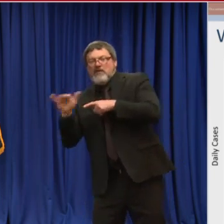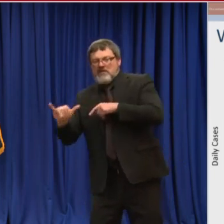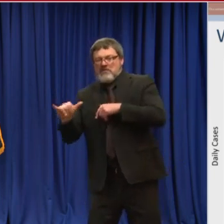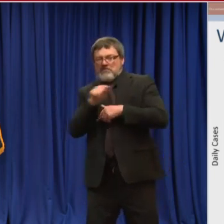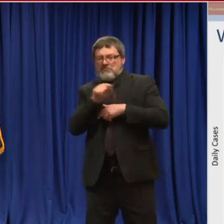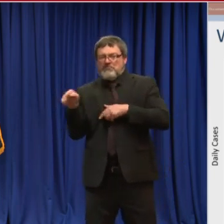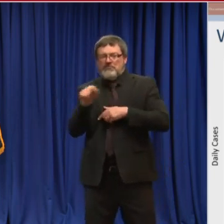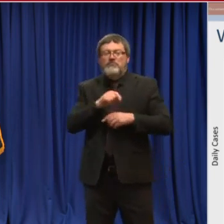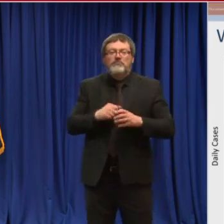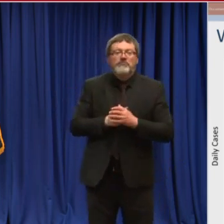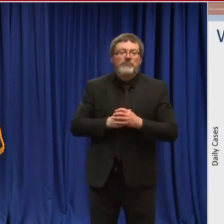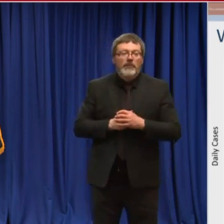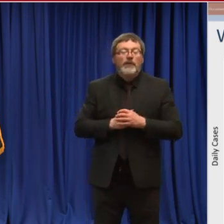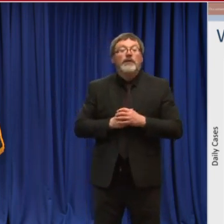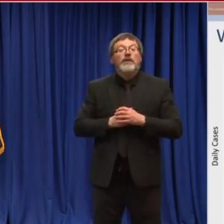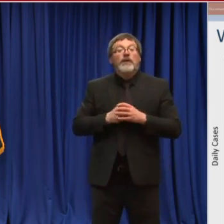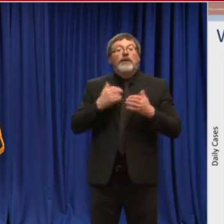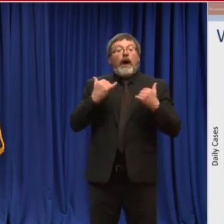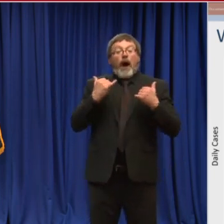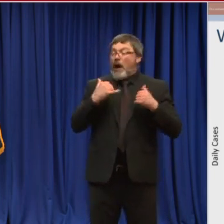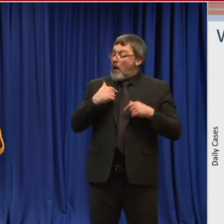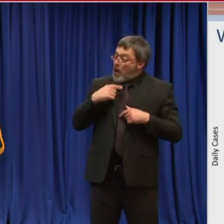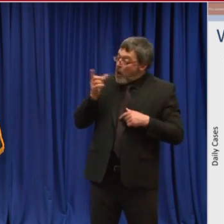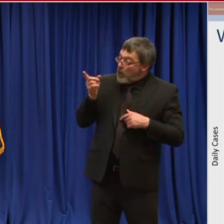SLOW AND CONTROL THE SPREAD OF COVID-19 IN OUR COMMUNITIES.